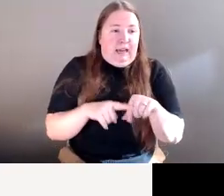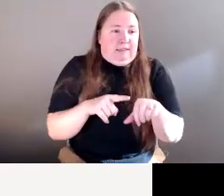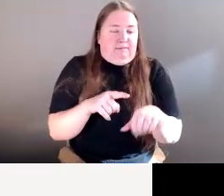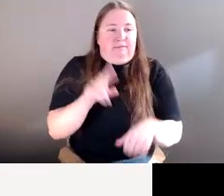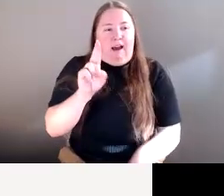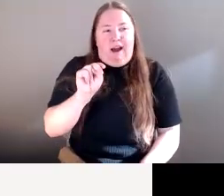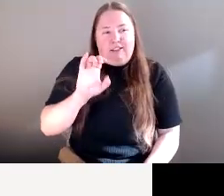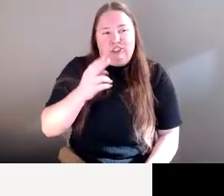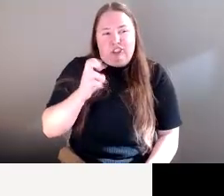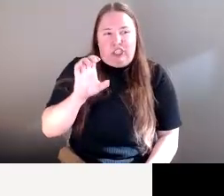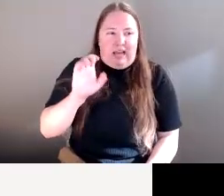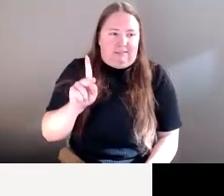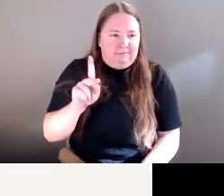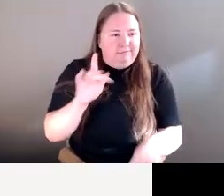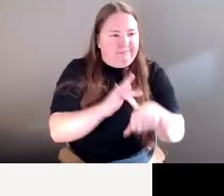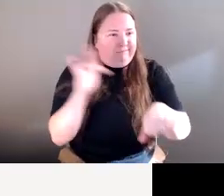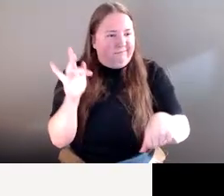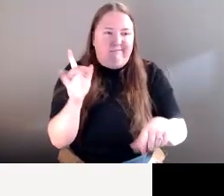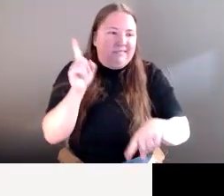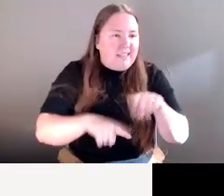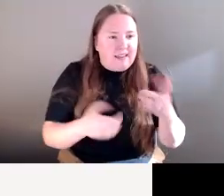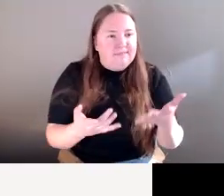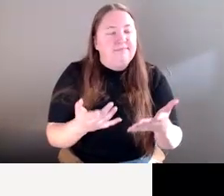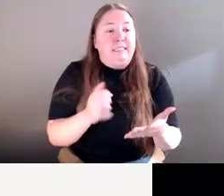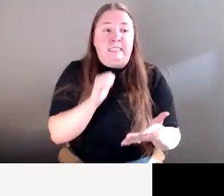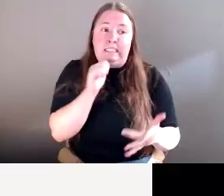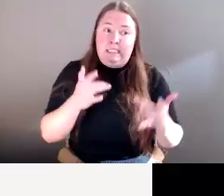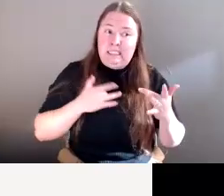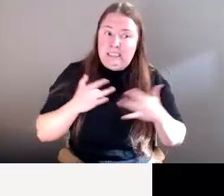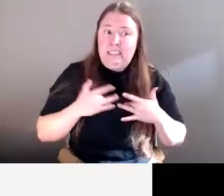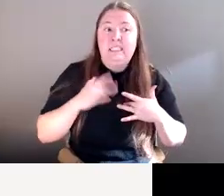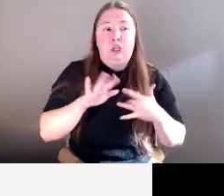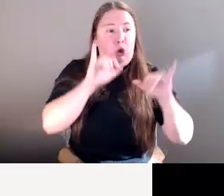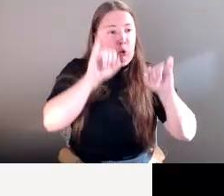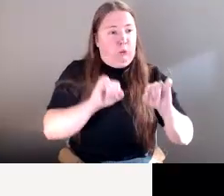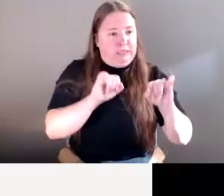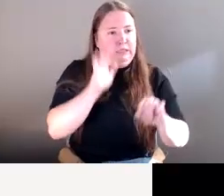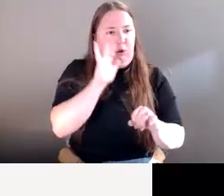So don't worry though, your quizzes will not be converted into new quizzes.